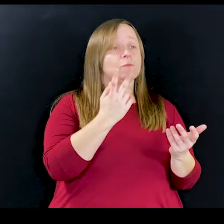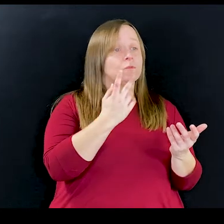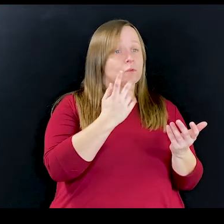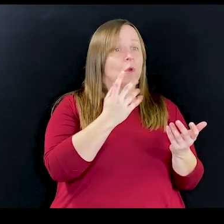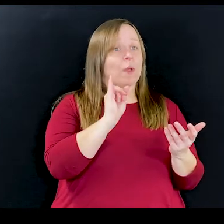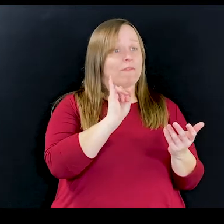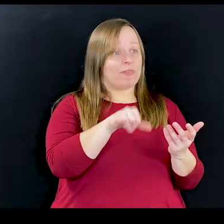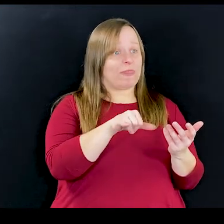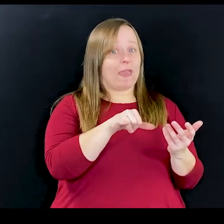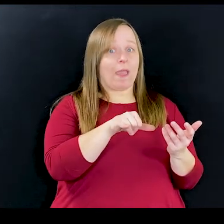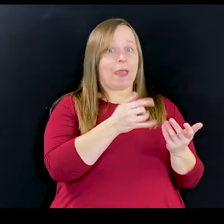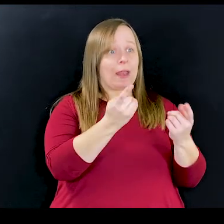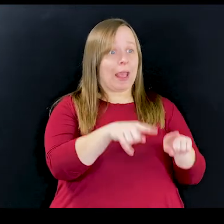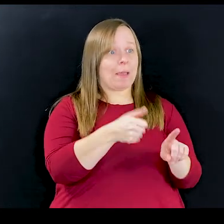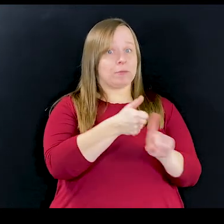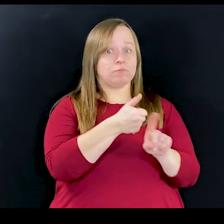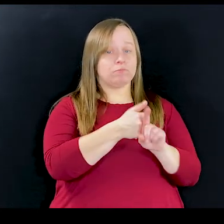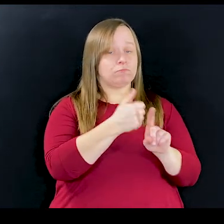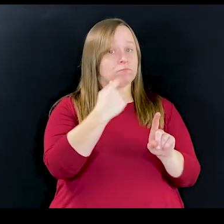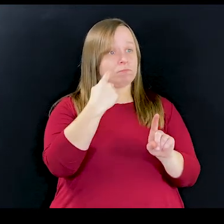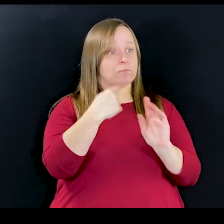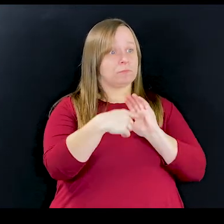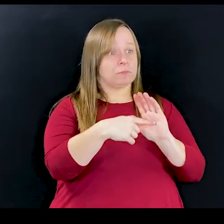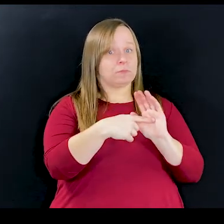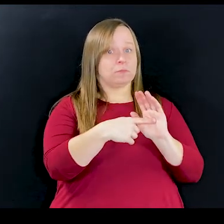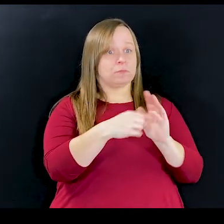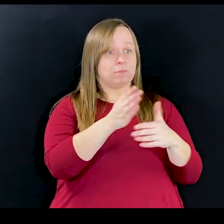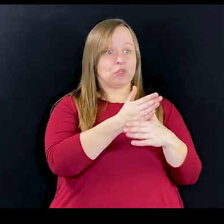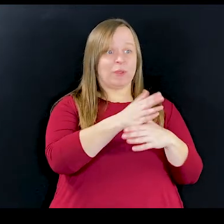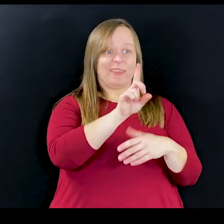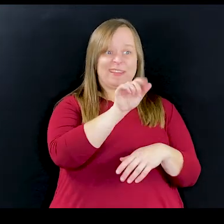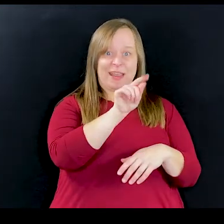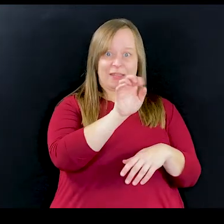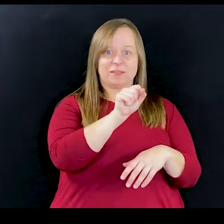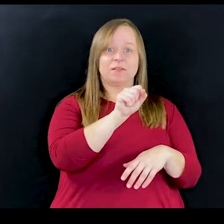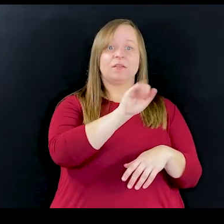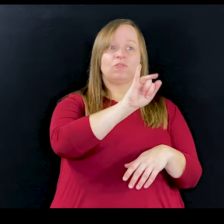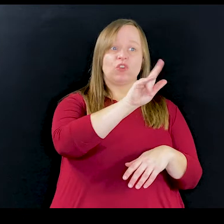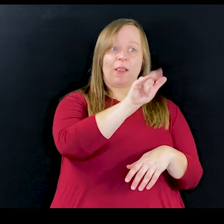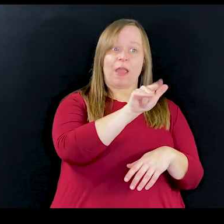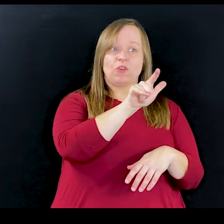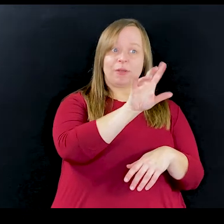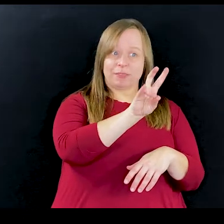So if that happened to you between the dates of July 27,